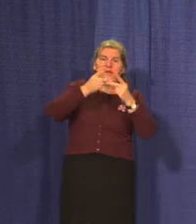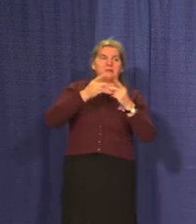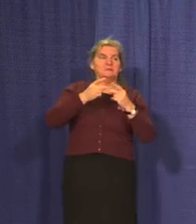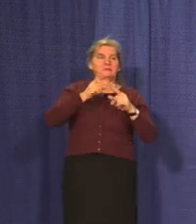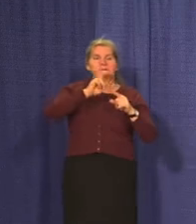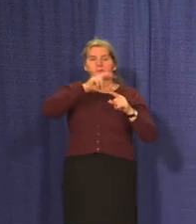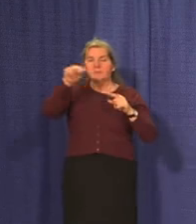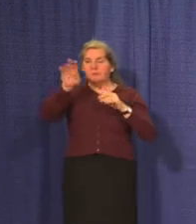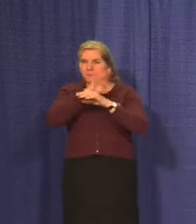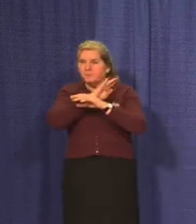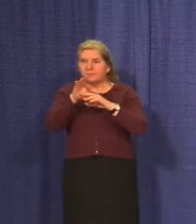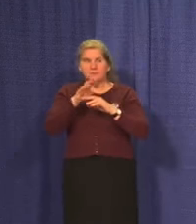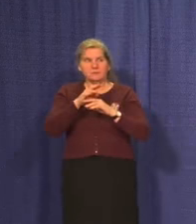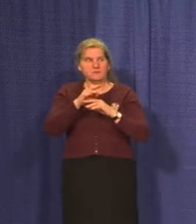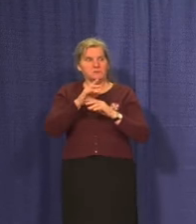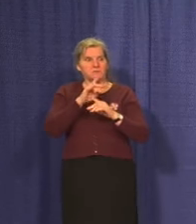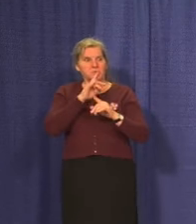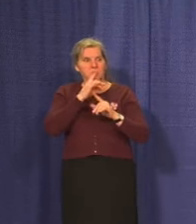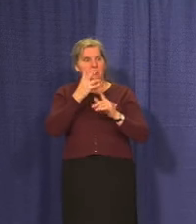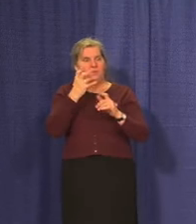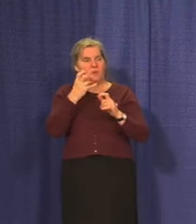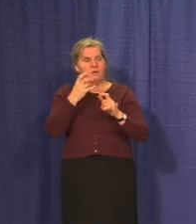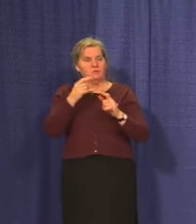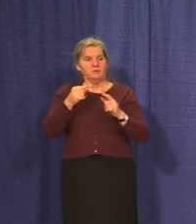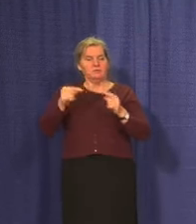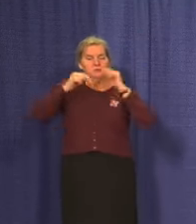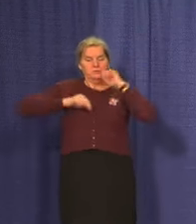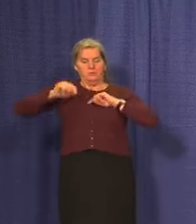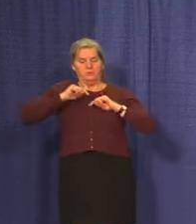IS THAT THE PERIOD WE ARE GOING BACK INTO RIGHT NOW?